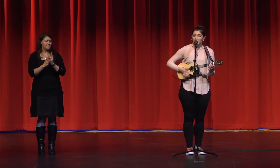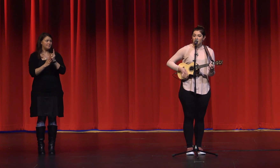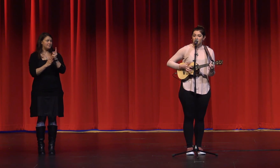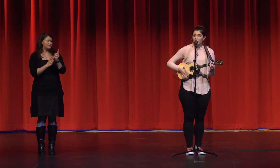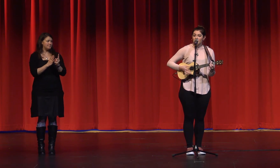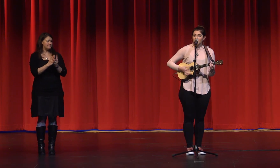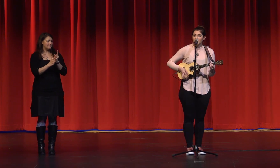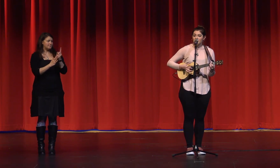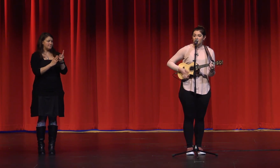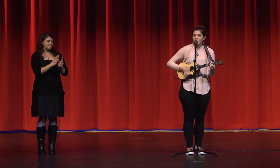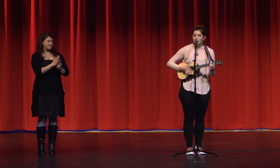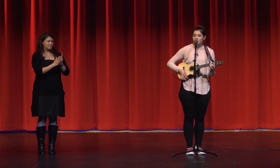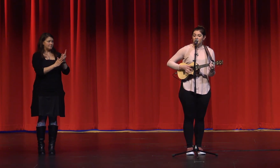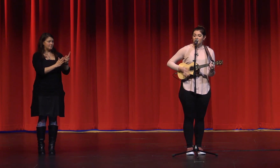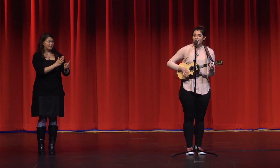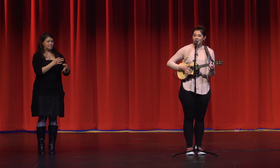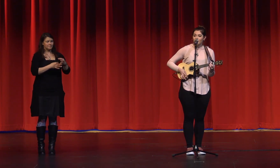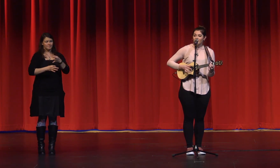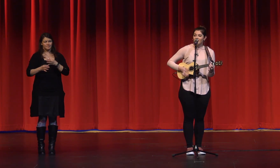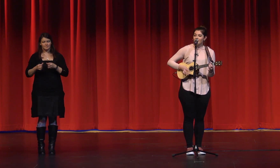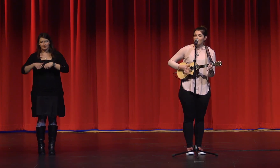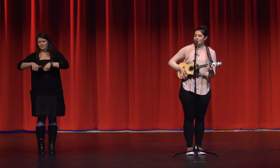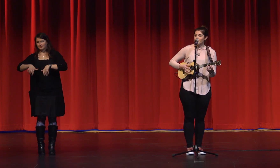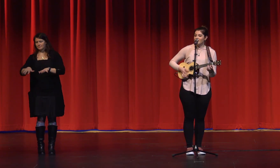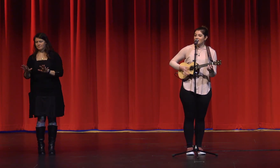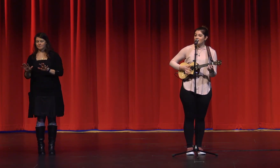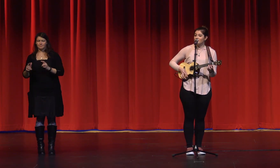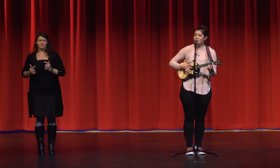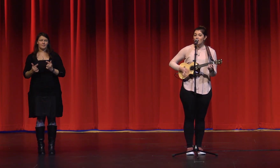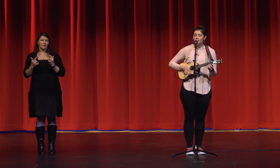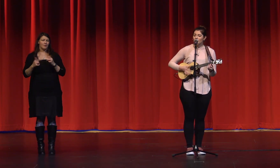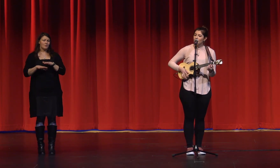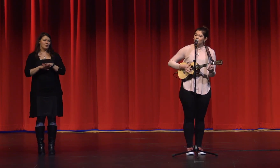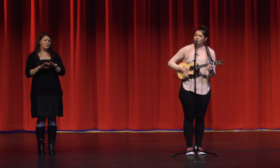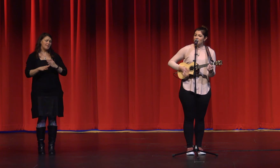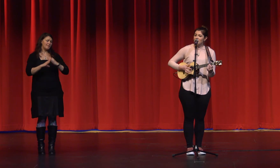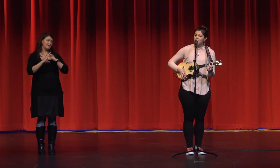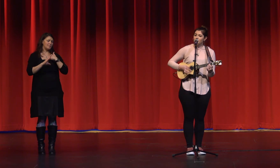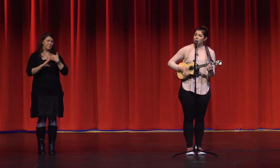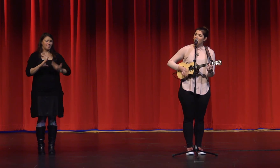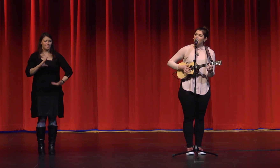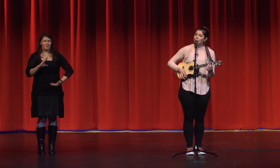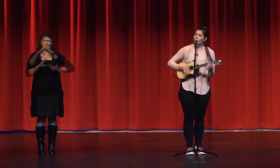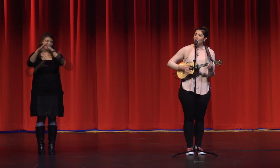it's wasting time instead of living. Please don't stand in my way.